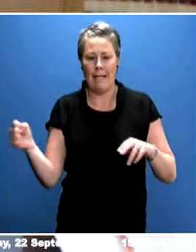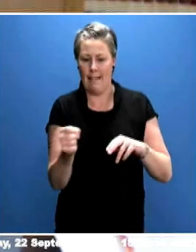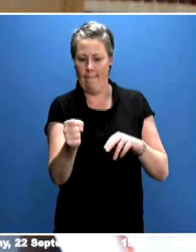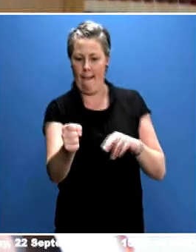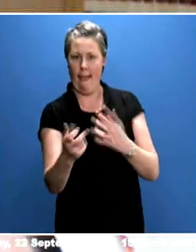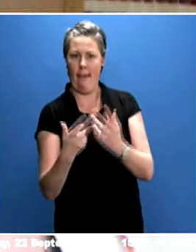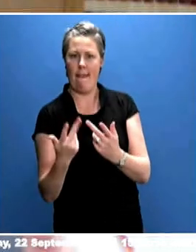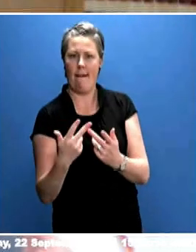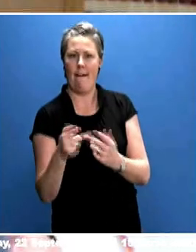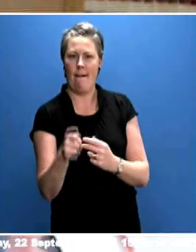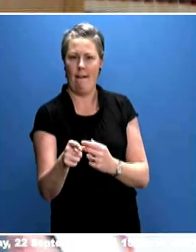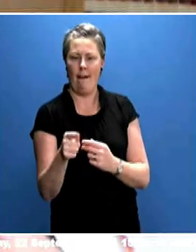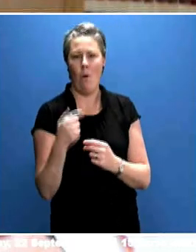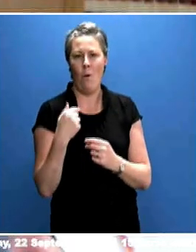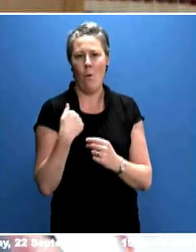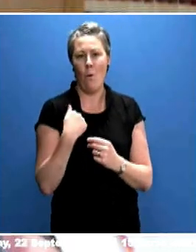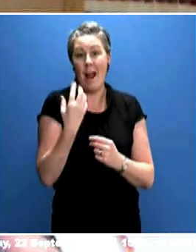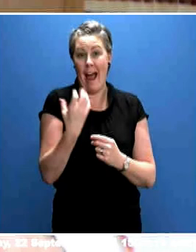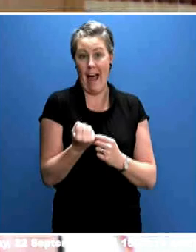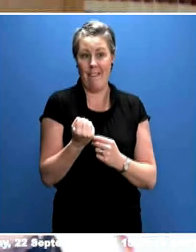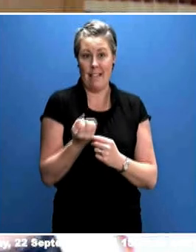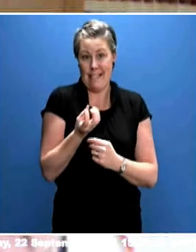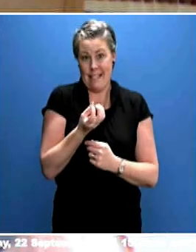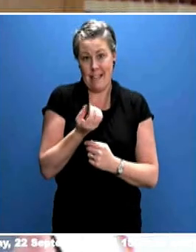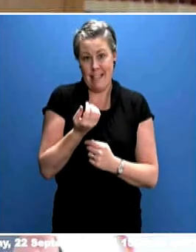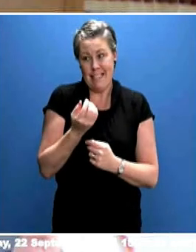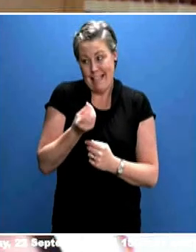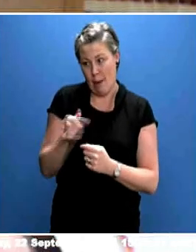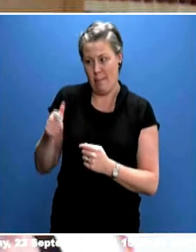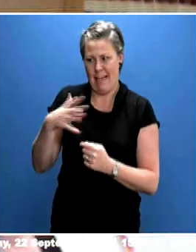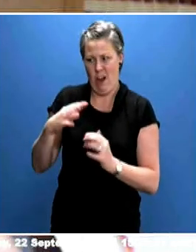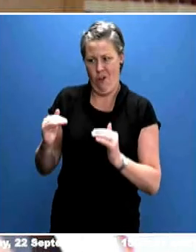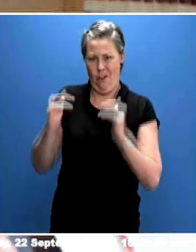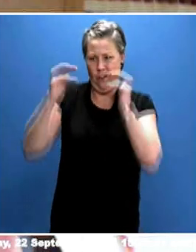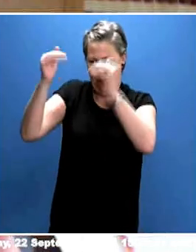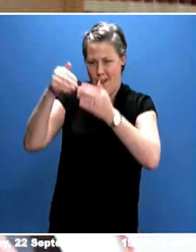Currently we have therapeutic high needs, but what we want to do is have a greater flexibility.